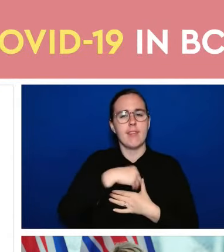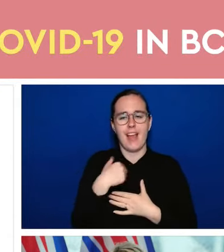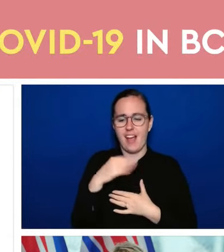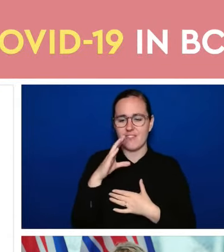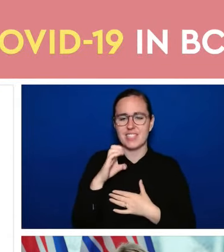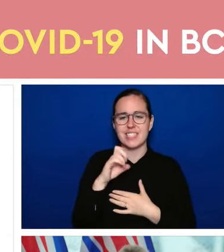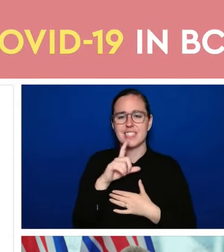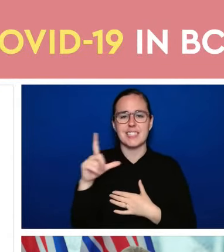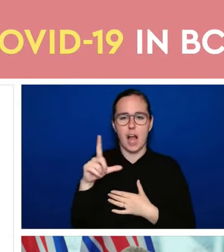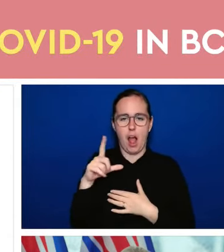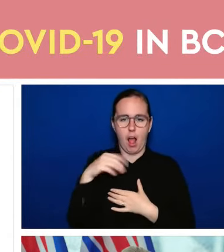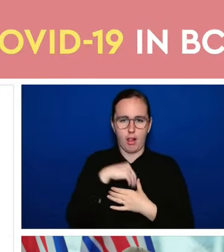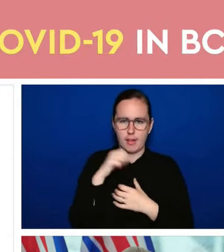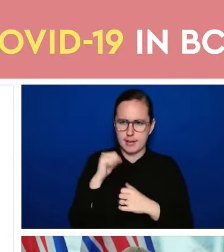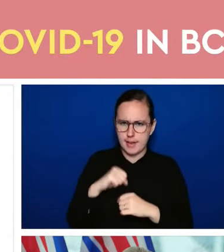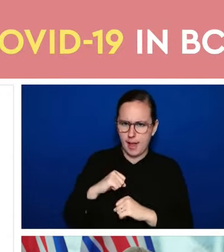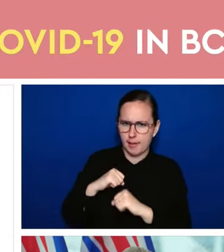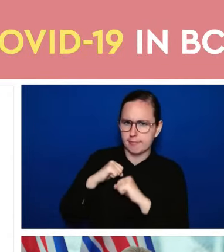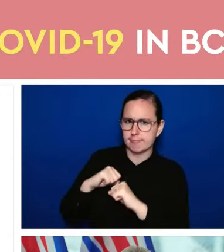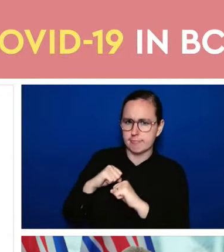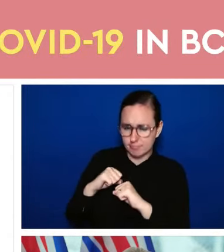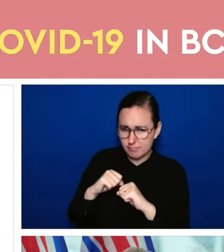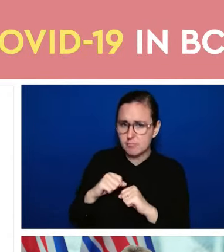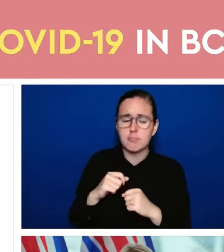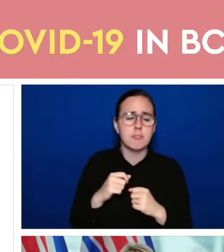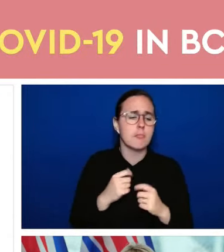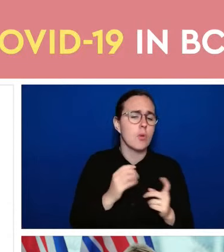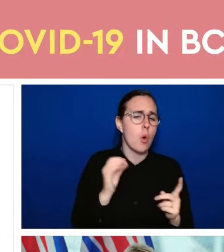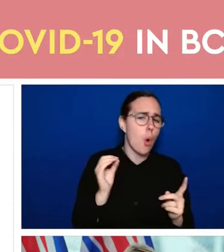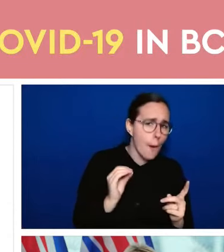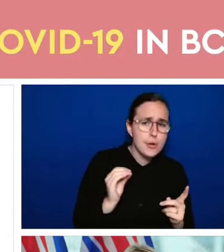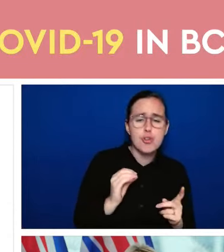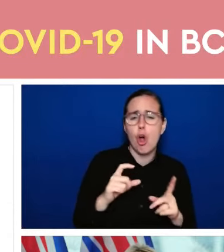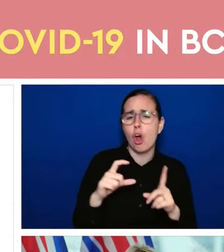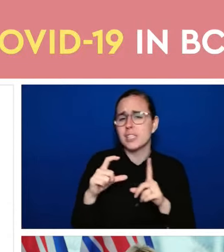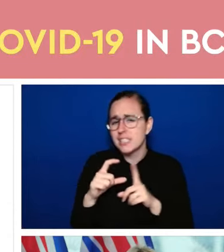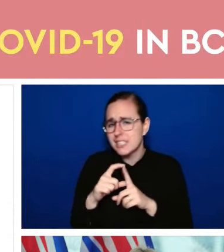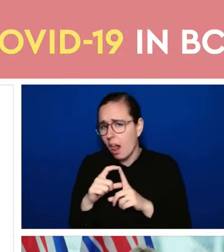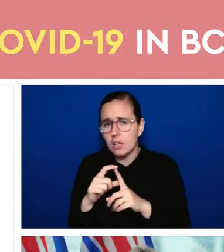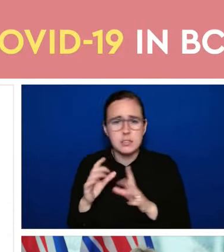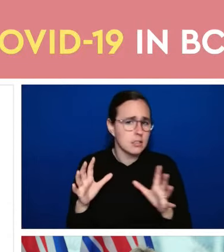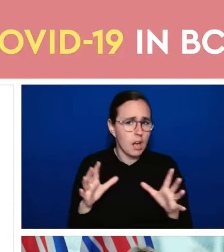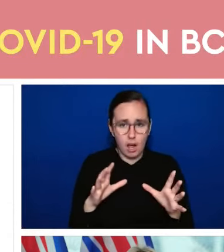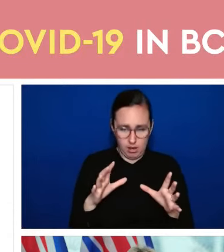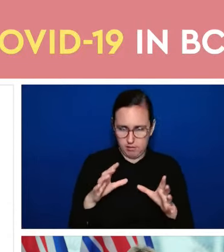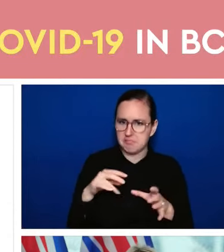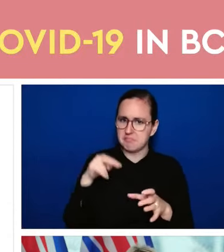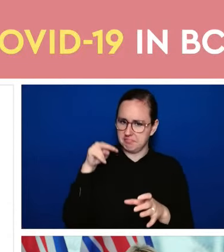time and that's important that means that. Our that we-